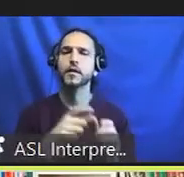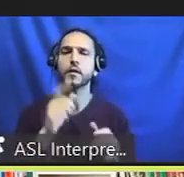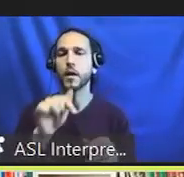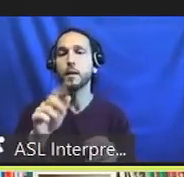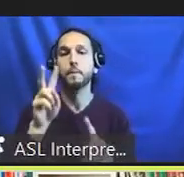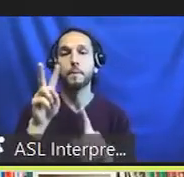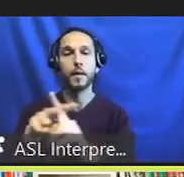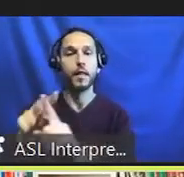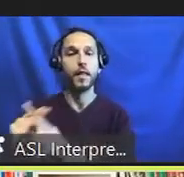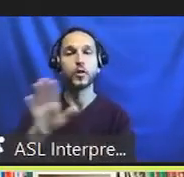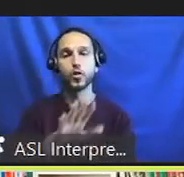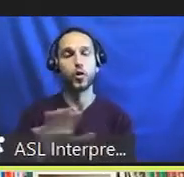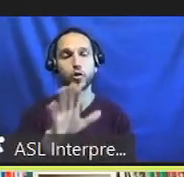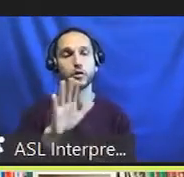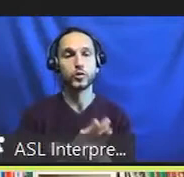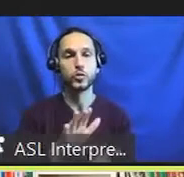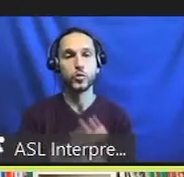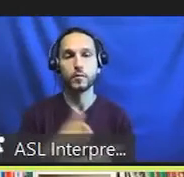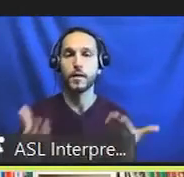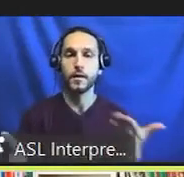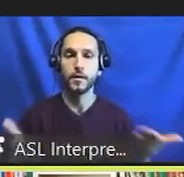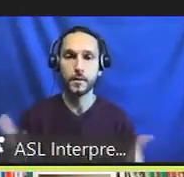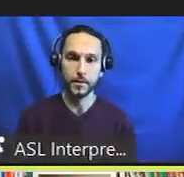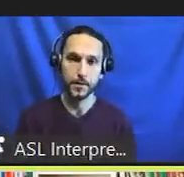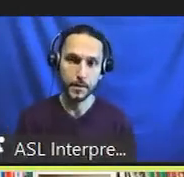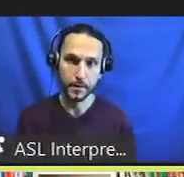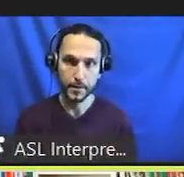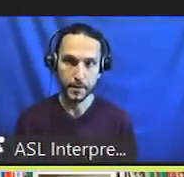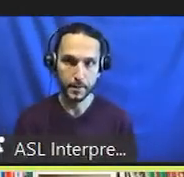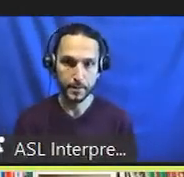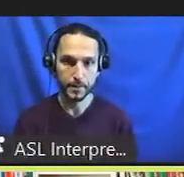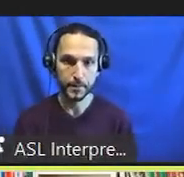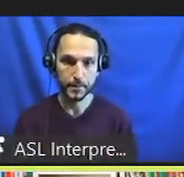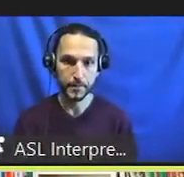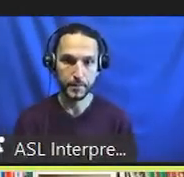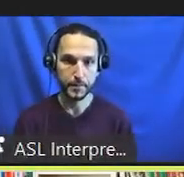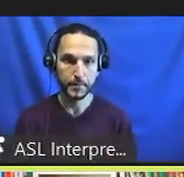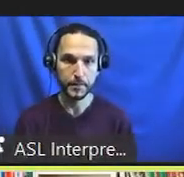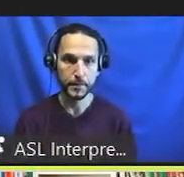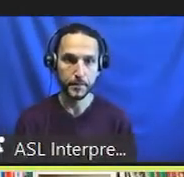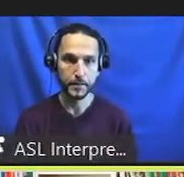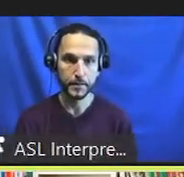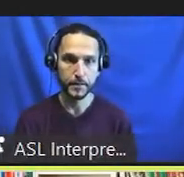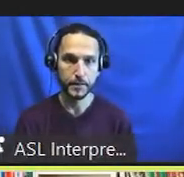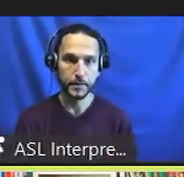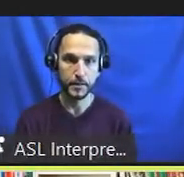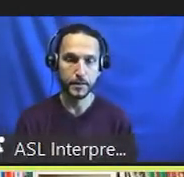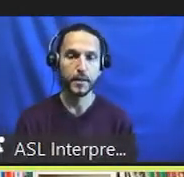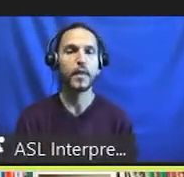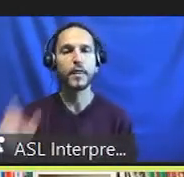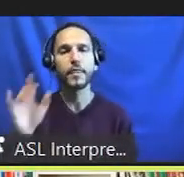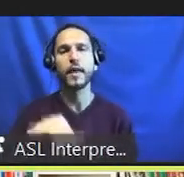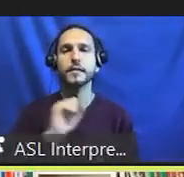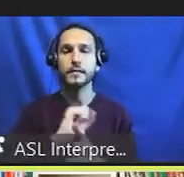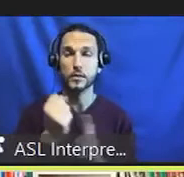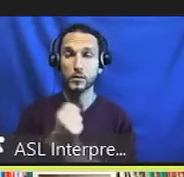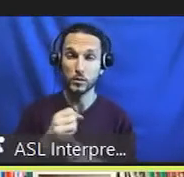that your school might find itself in. So in these cases it took, what, four years of litigation